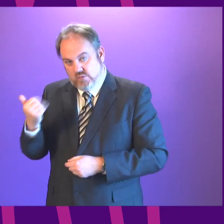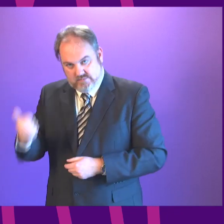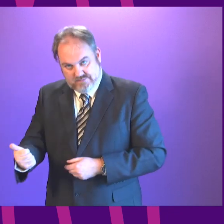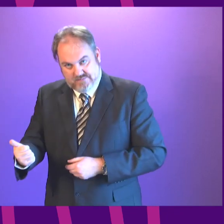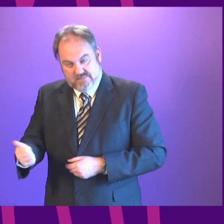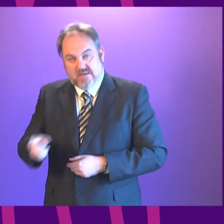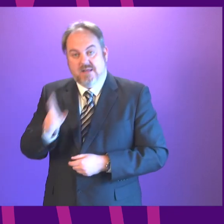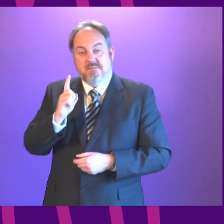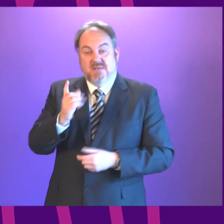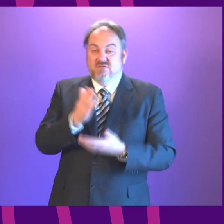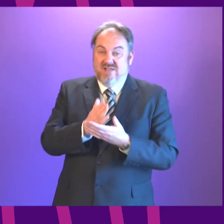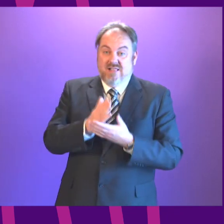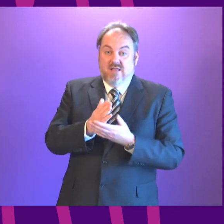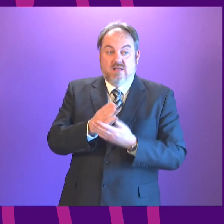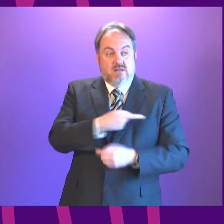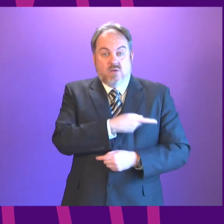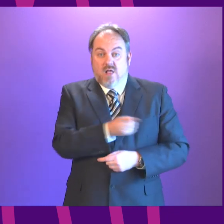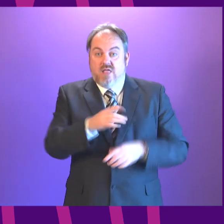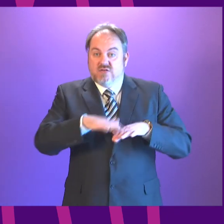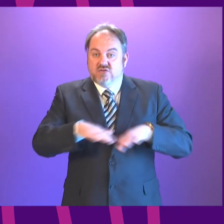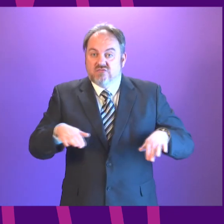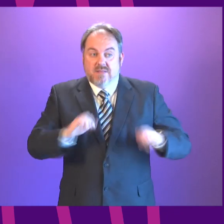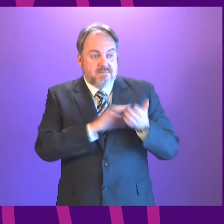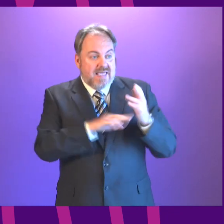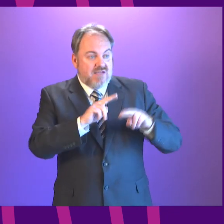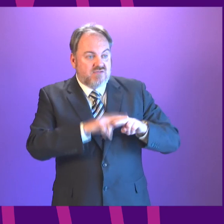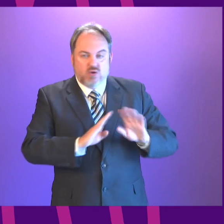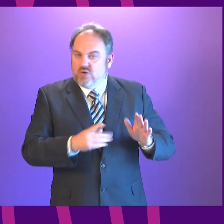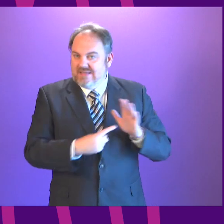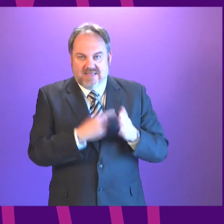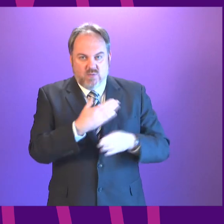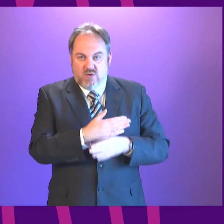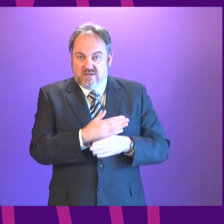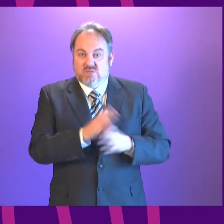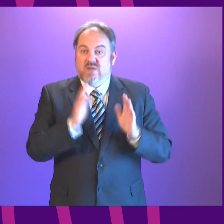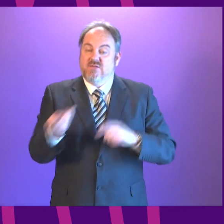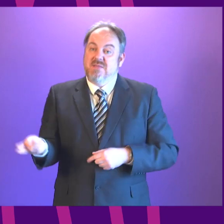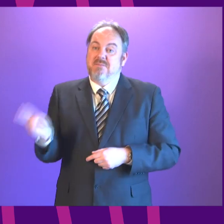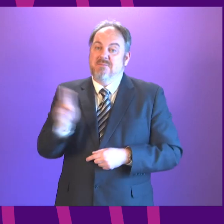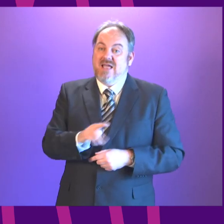last night. For all other pupils, the school term will start on 11 January. However, the